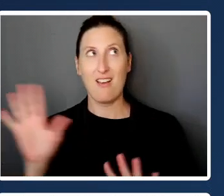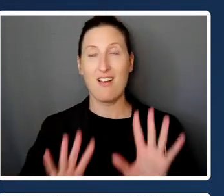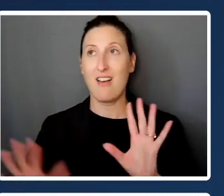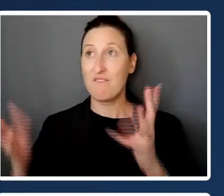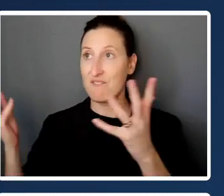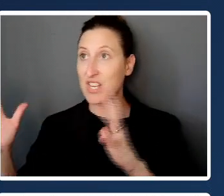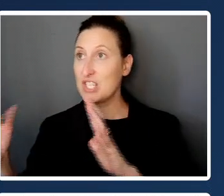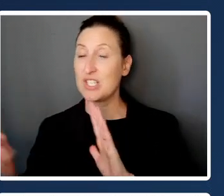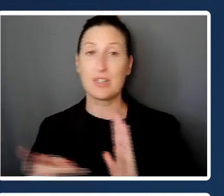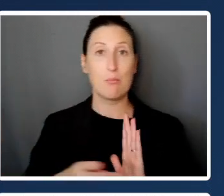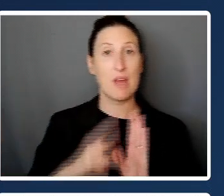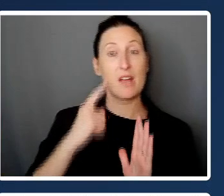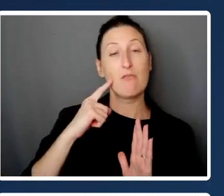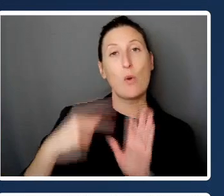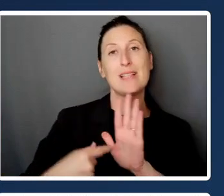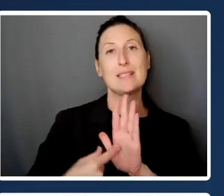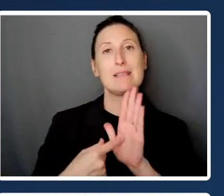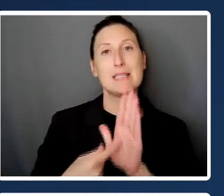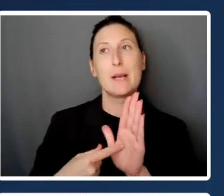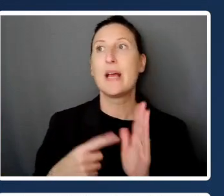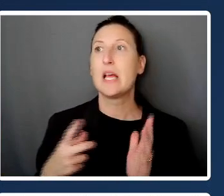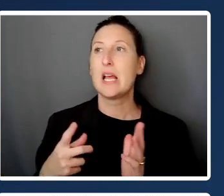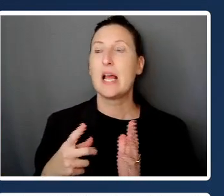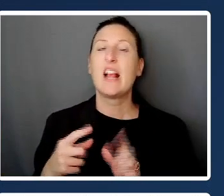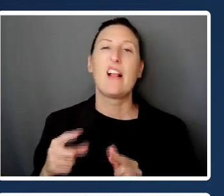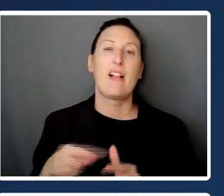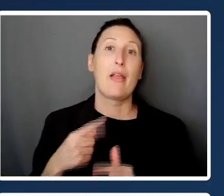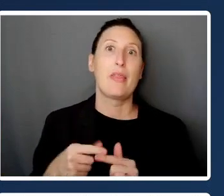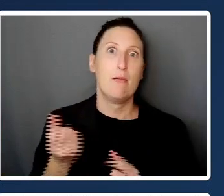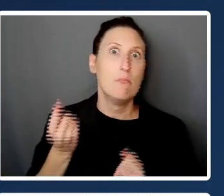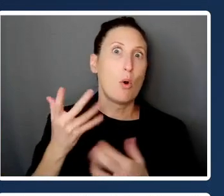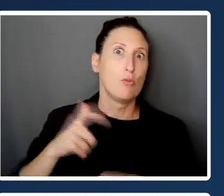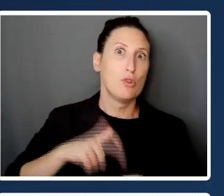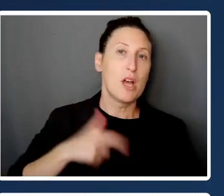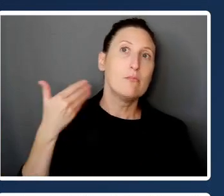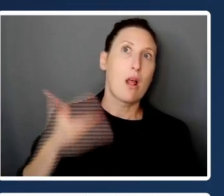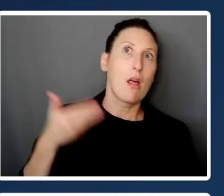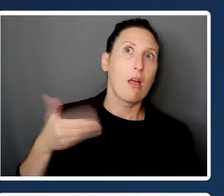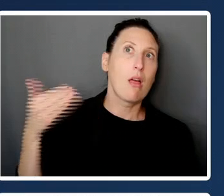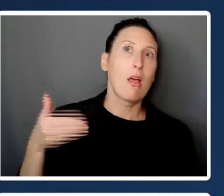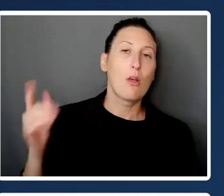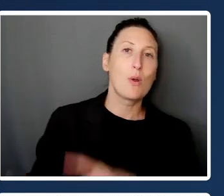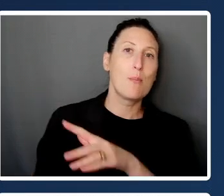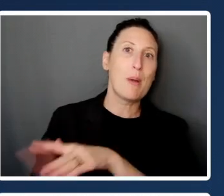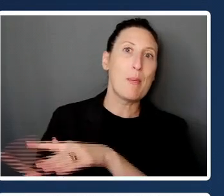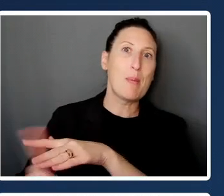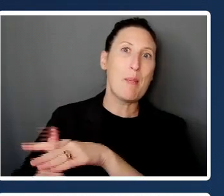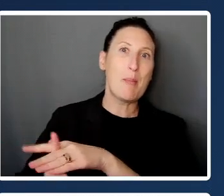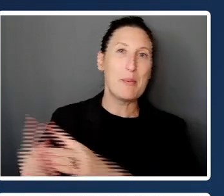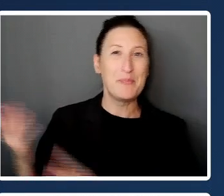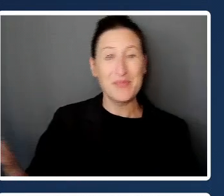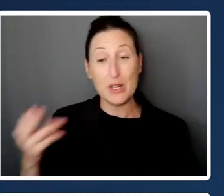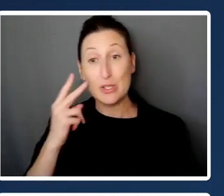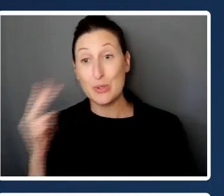and then I'll explain how we'd come back multiple times after that. But for now, if you take a look at Luis. So, he's our student who had just arrived from Nicaragua.